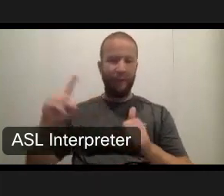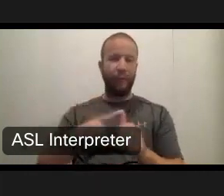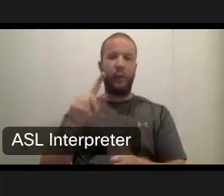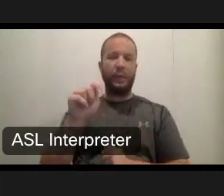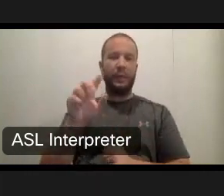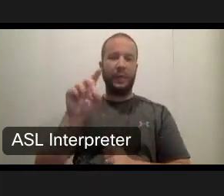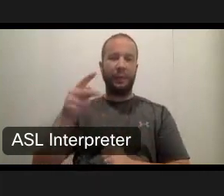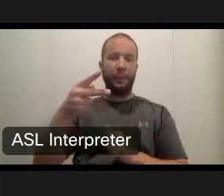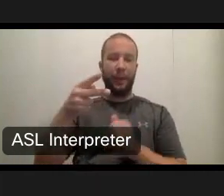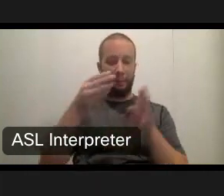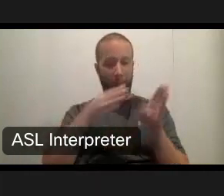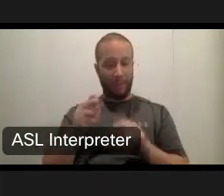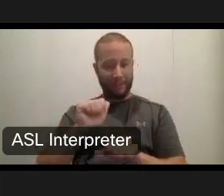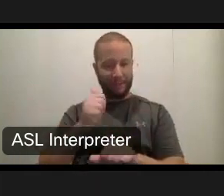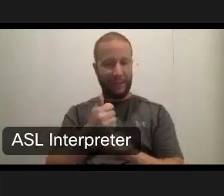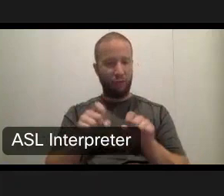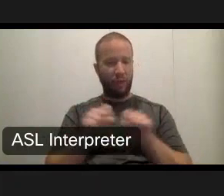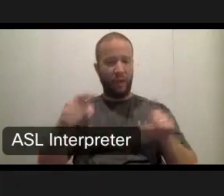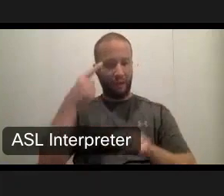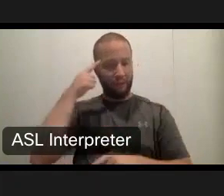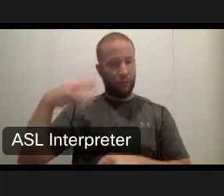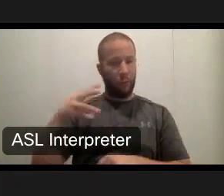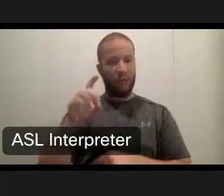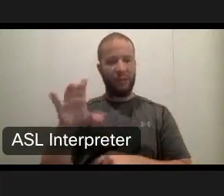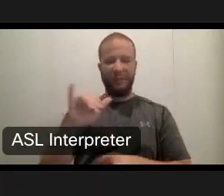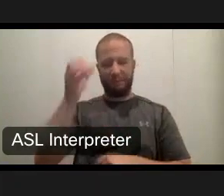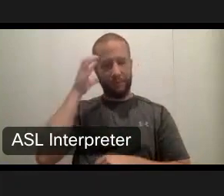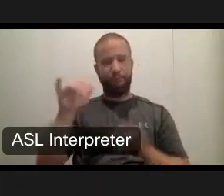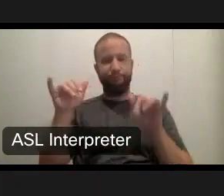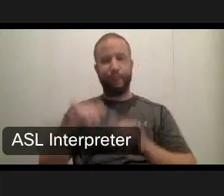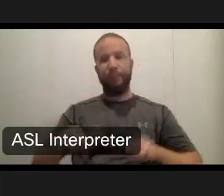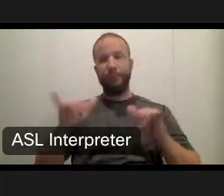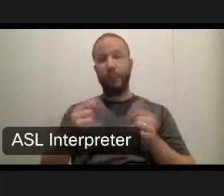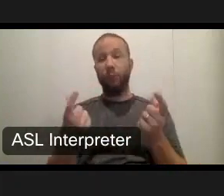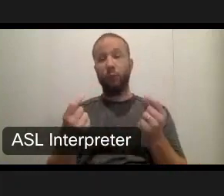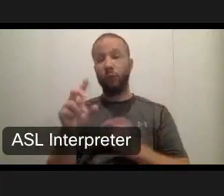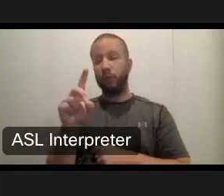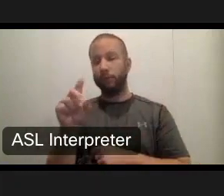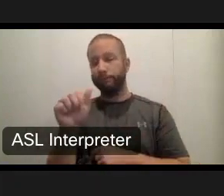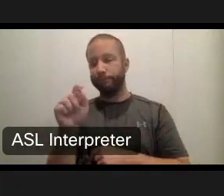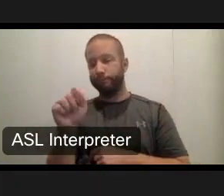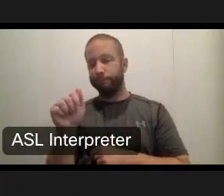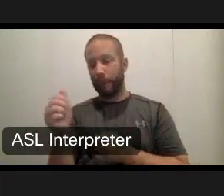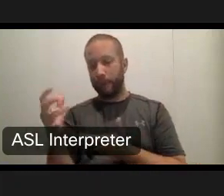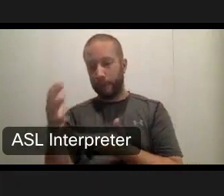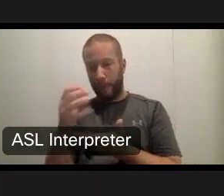plan that was released for circulator it focuses on data collection which extended